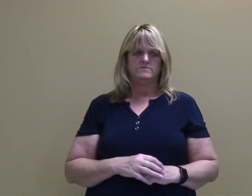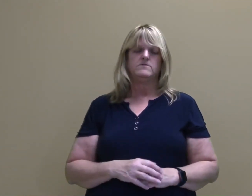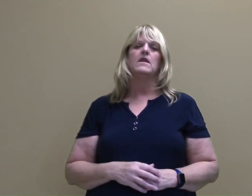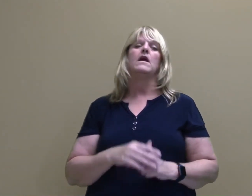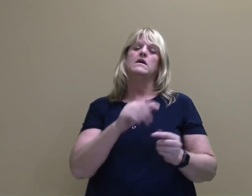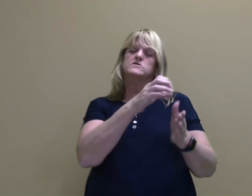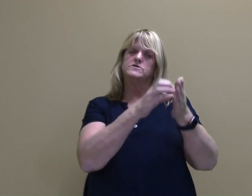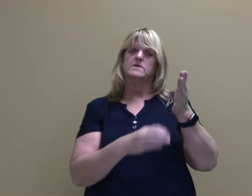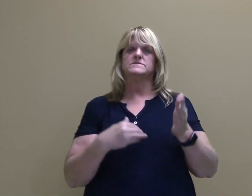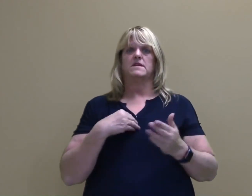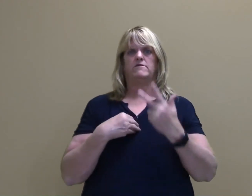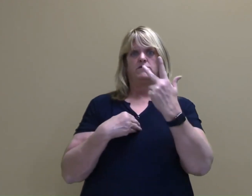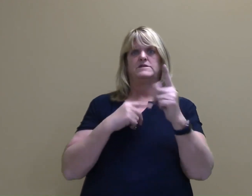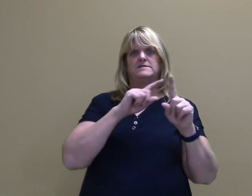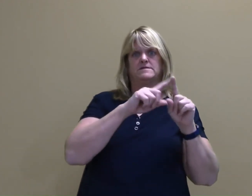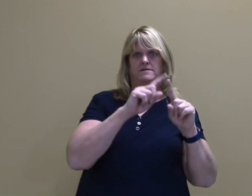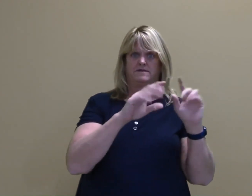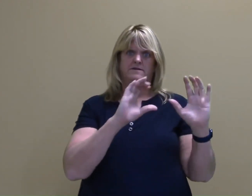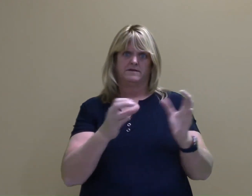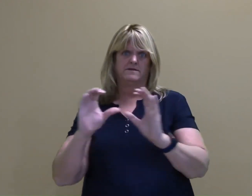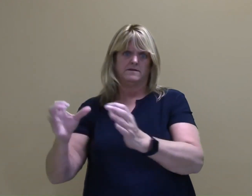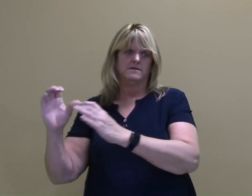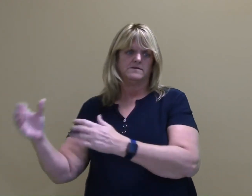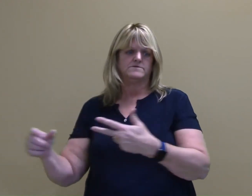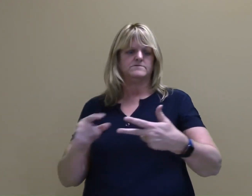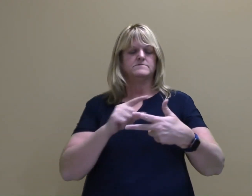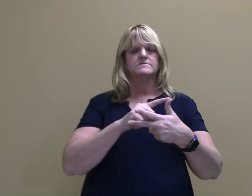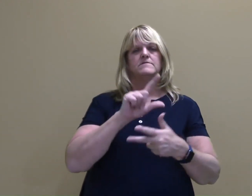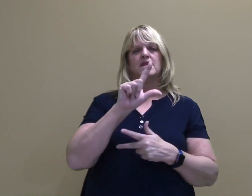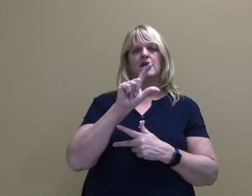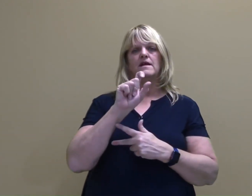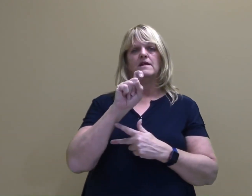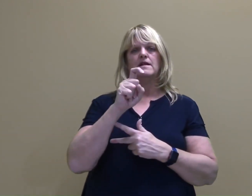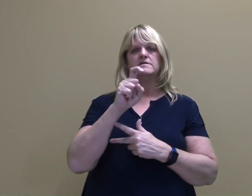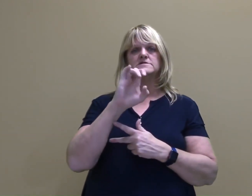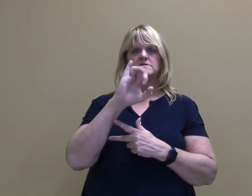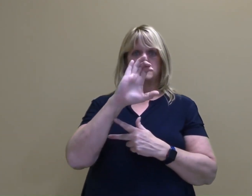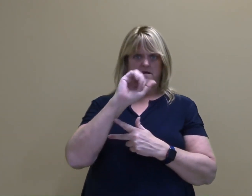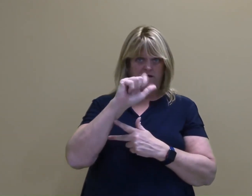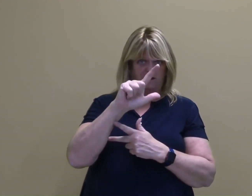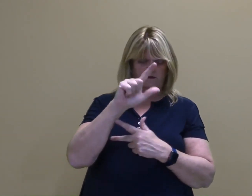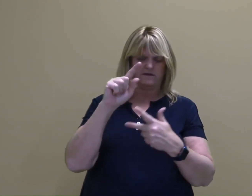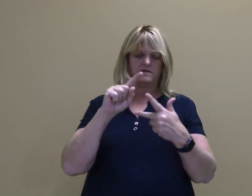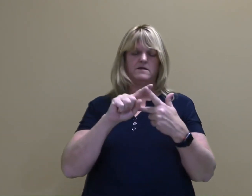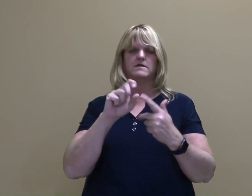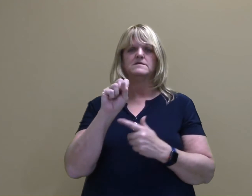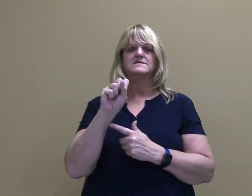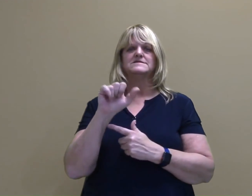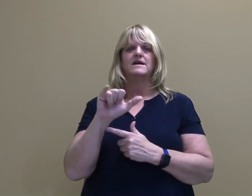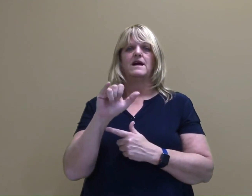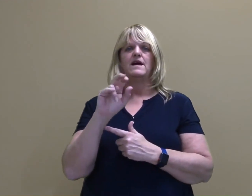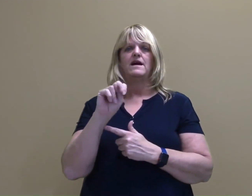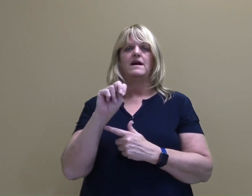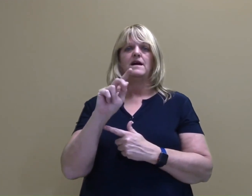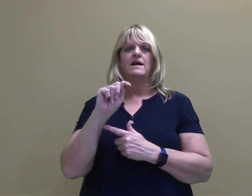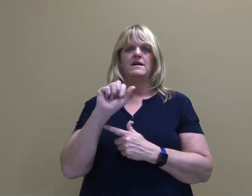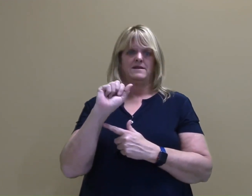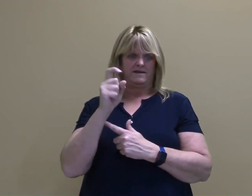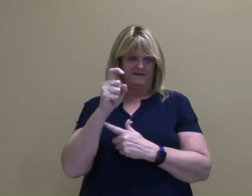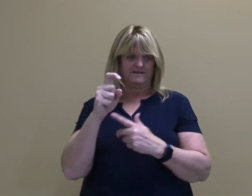This chapter has three sections related to head movement: lexical, syntax,